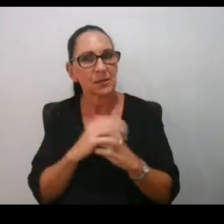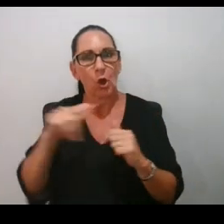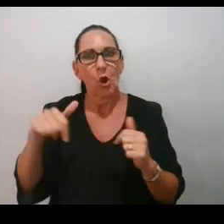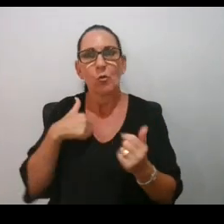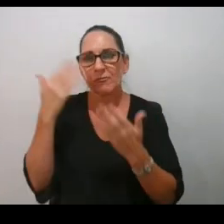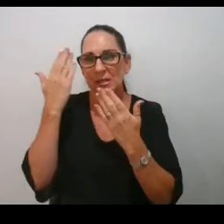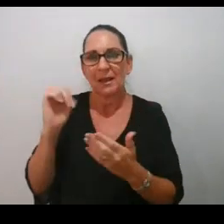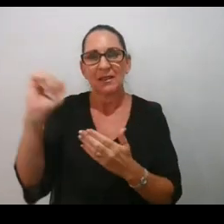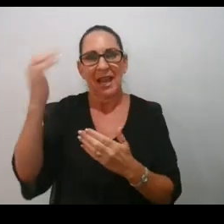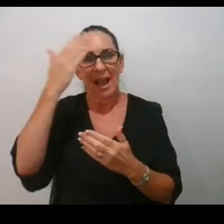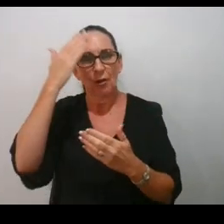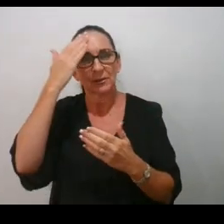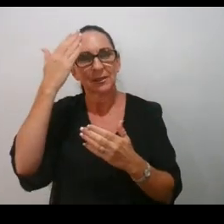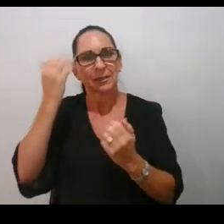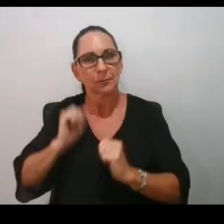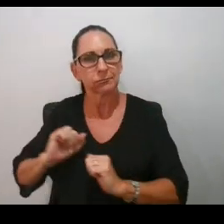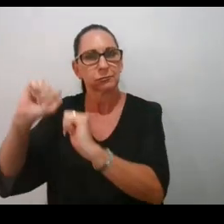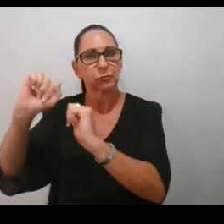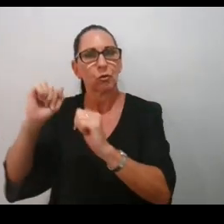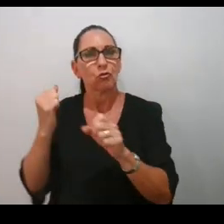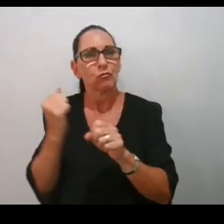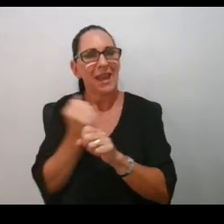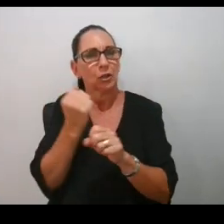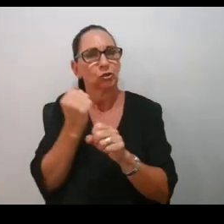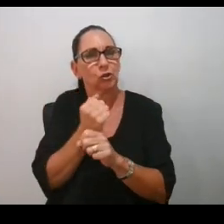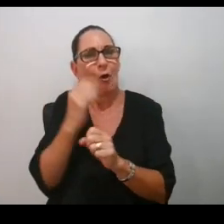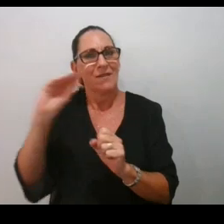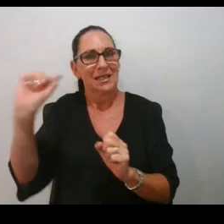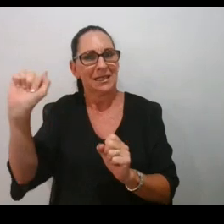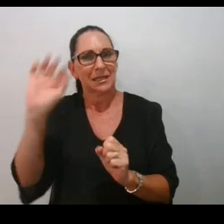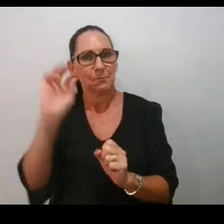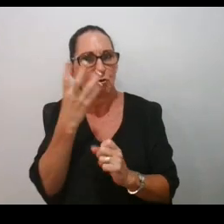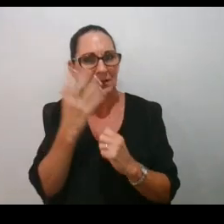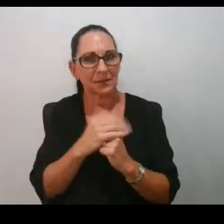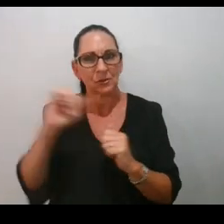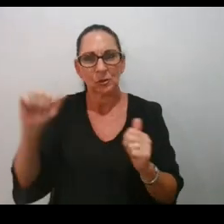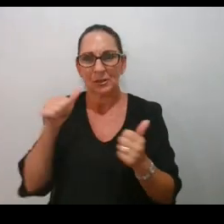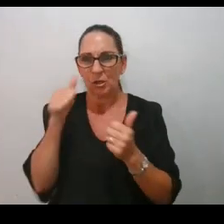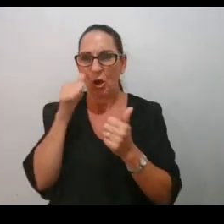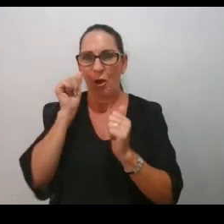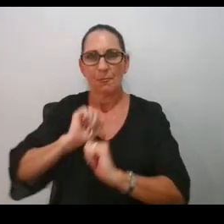we recognize that these lands have always been places of ceremony teaching research and learning